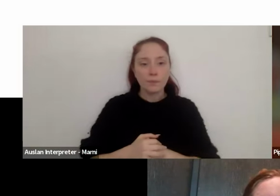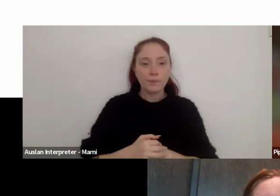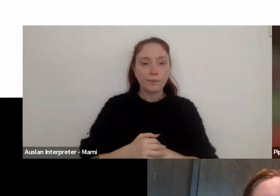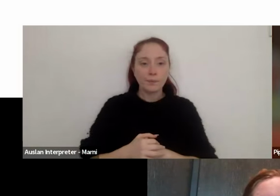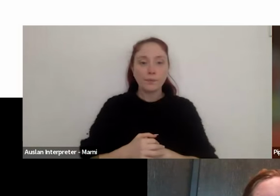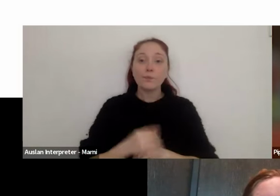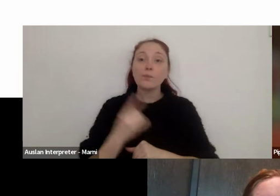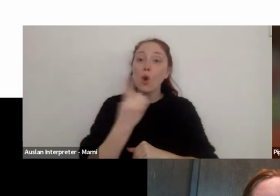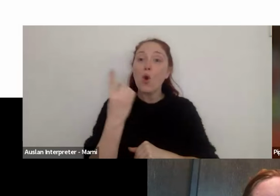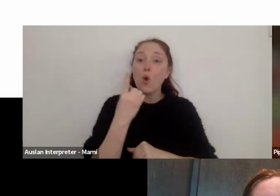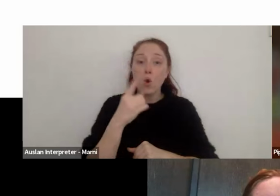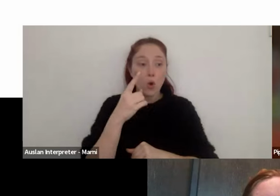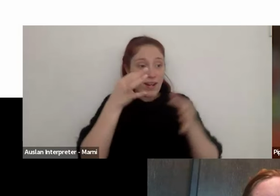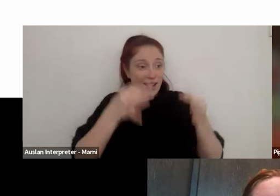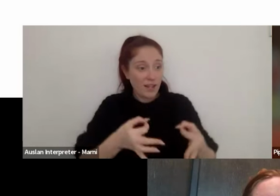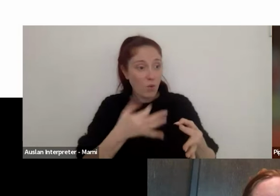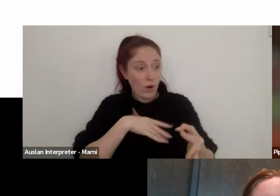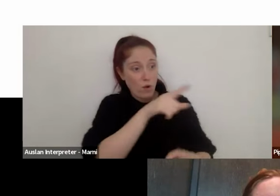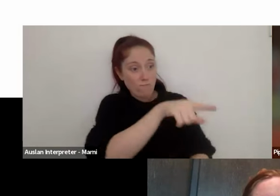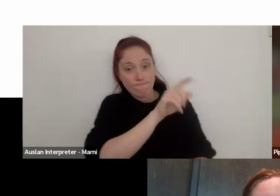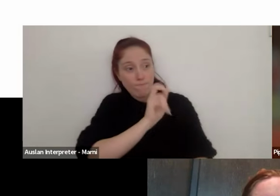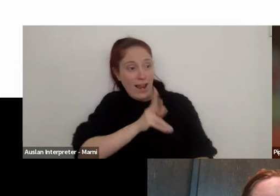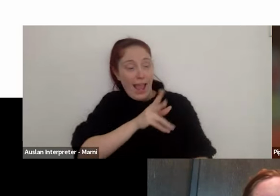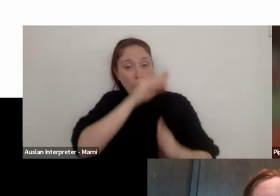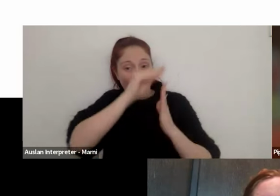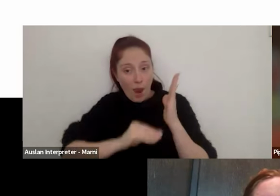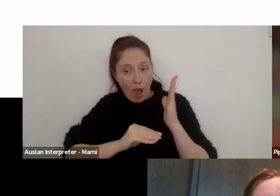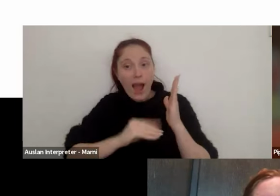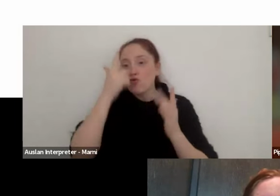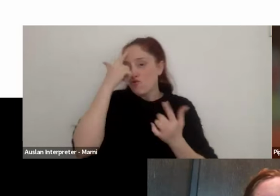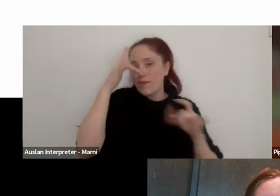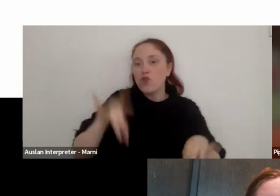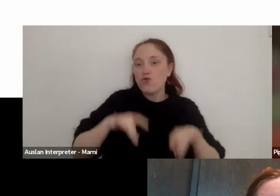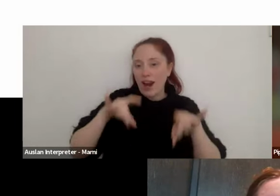be a decision Creative Australia staff, and it will be moderated and approved,